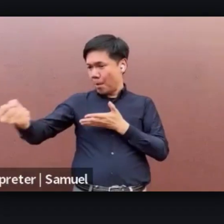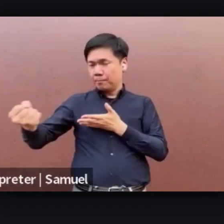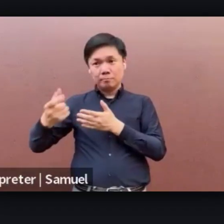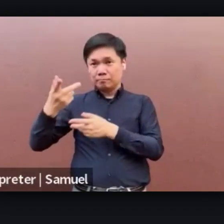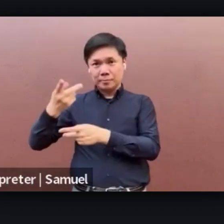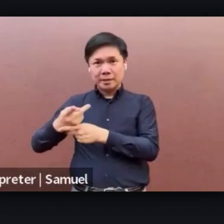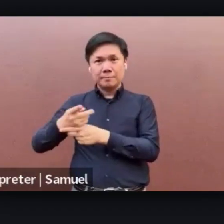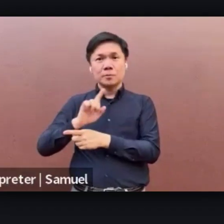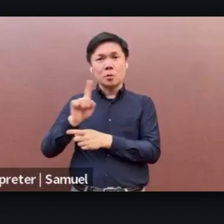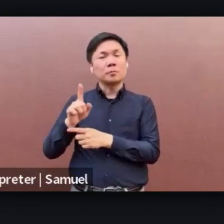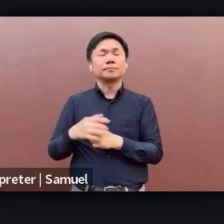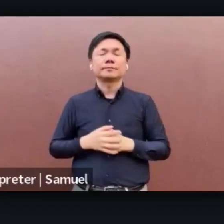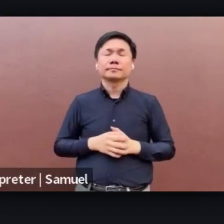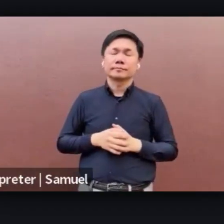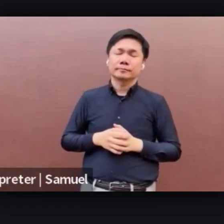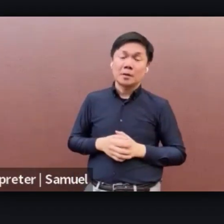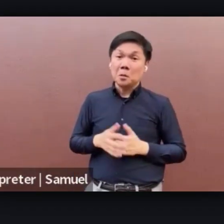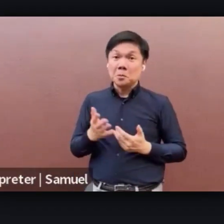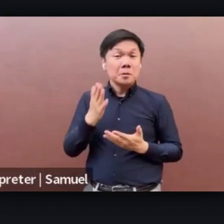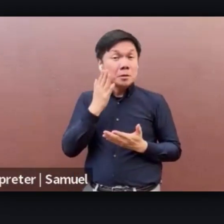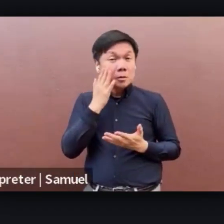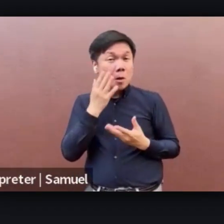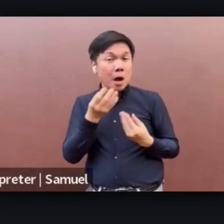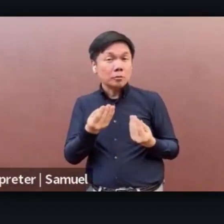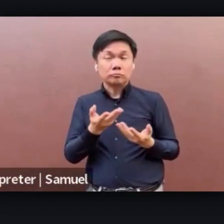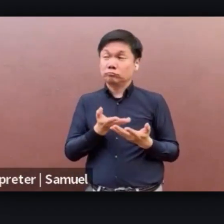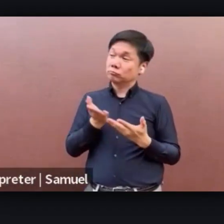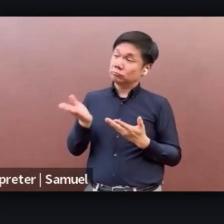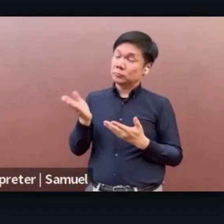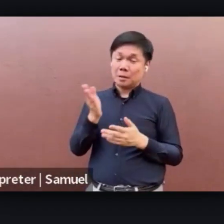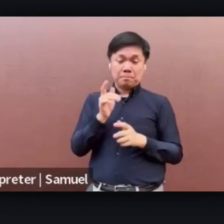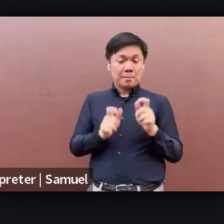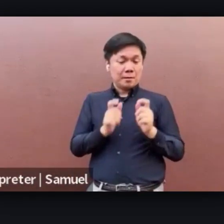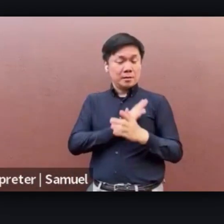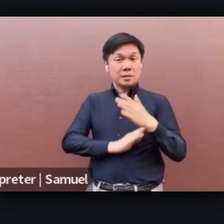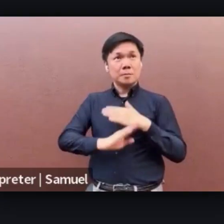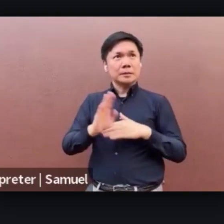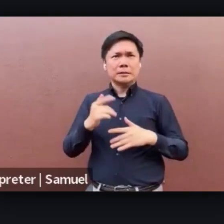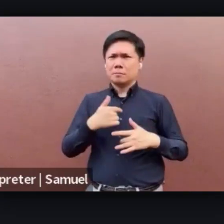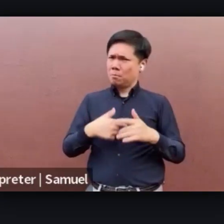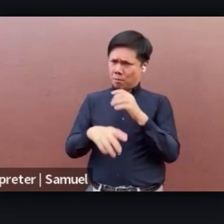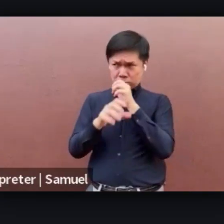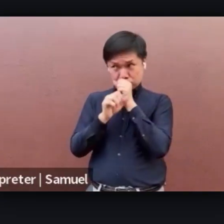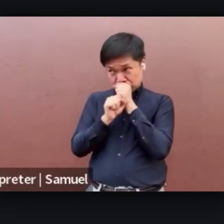So these kinds of conversations should also have, need to happen between persons with disabilities,